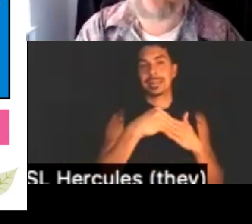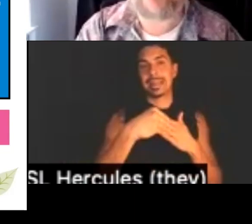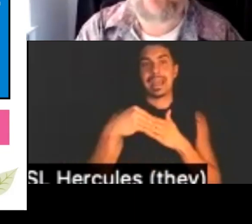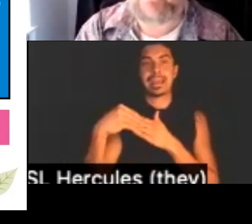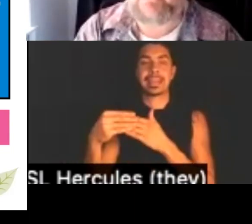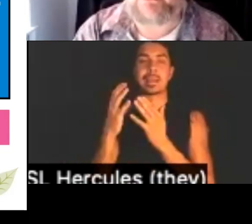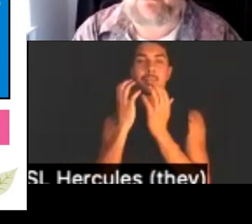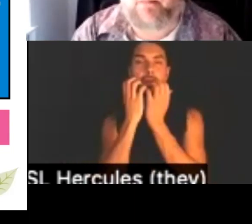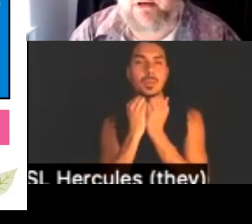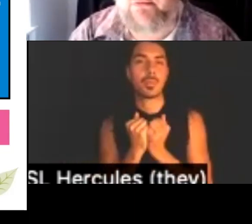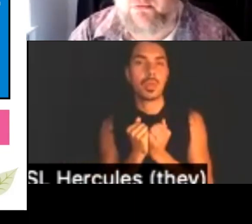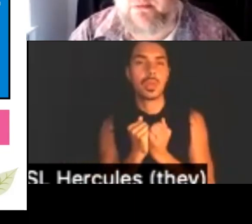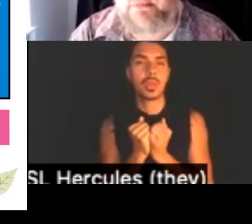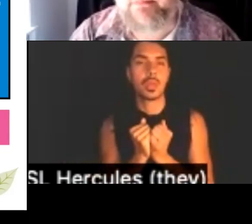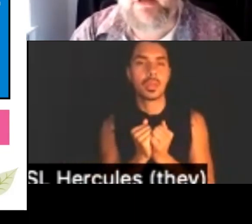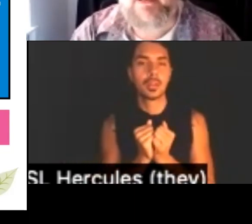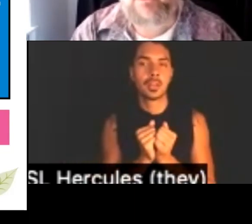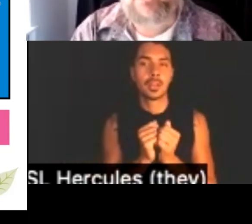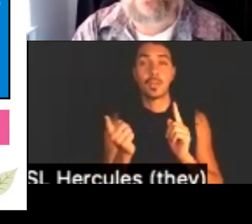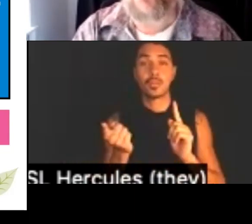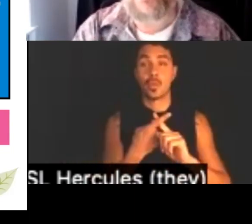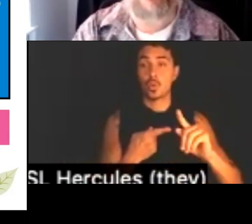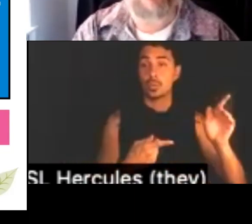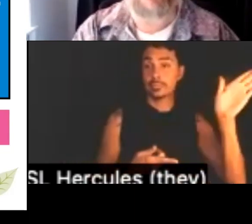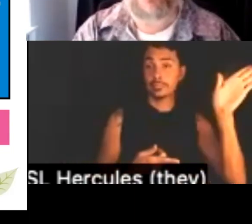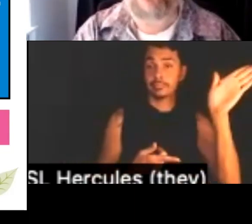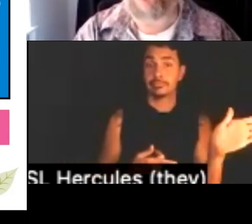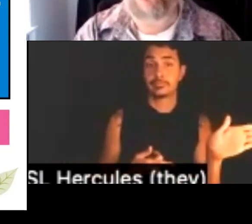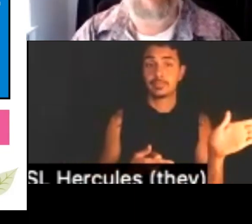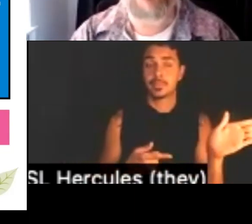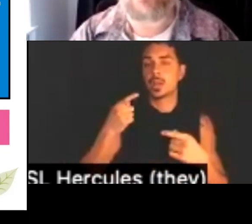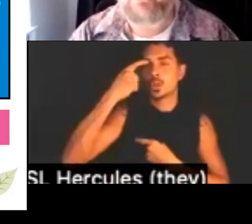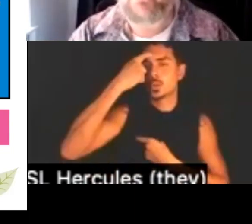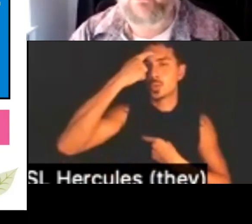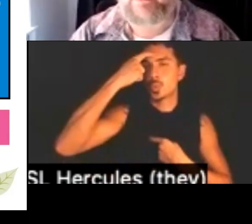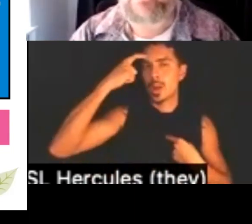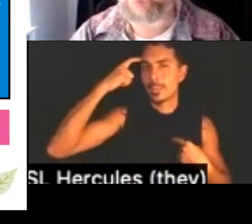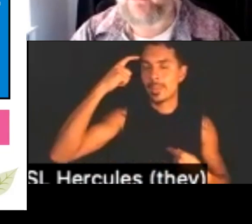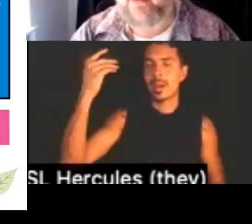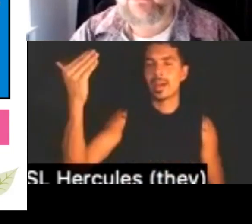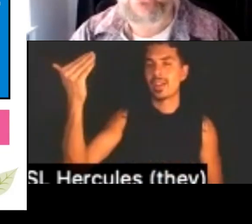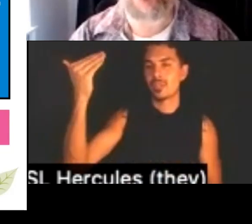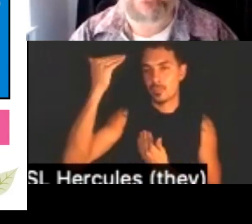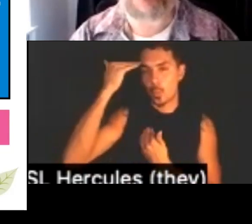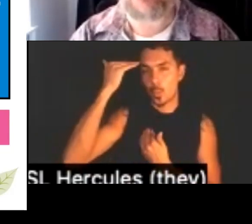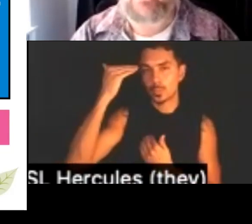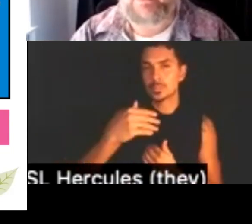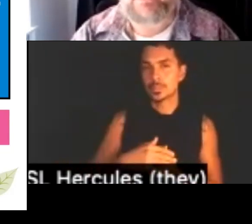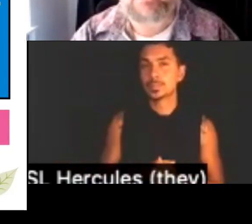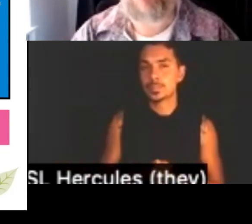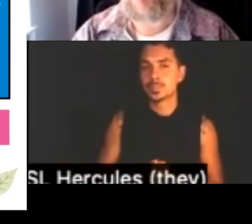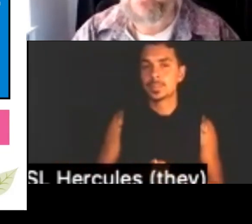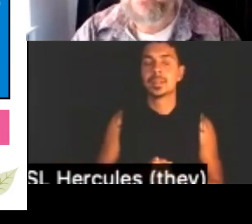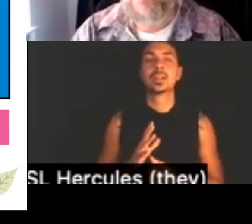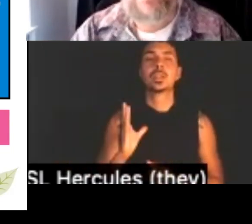The first one is to be trauma informed, and we care about that when we're working with trans survivors or trans clients.